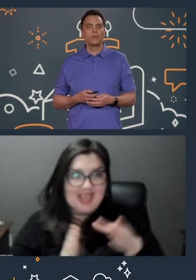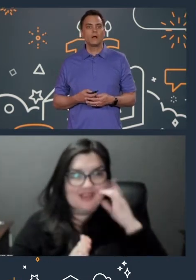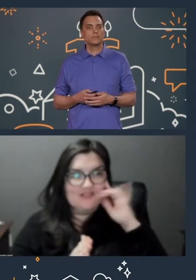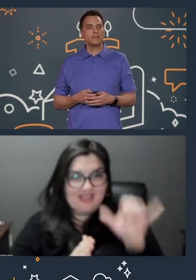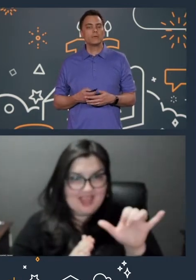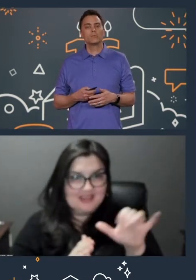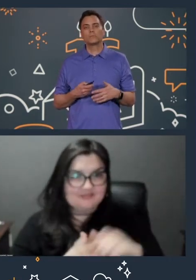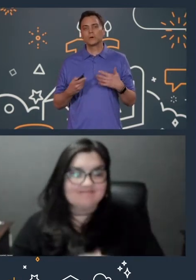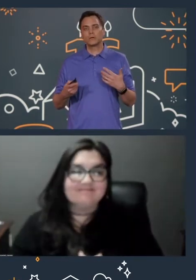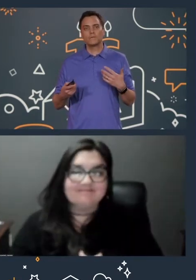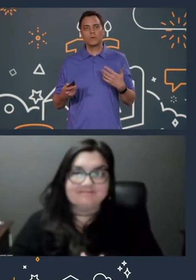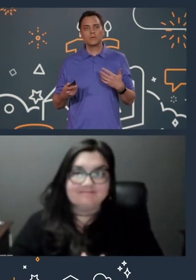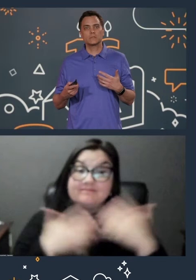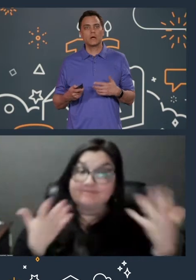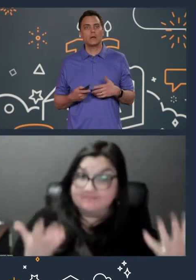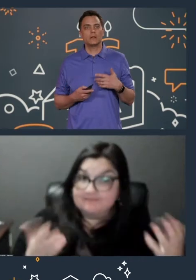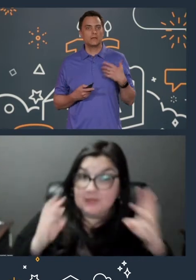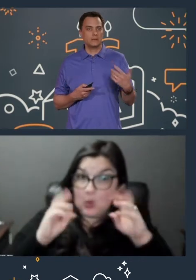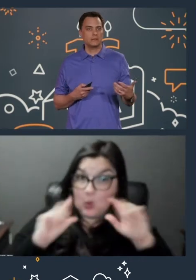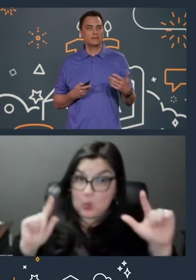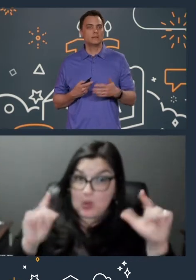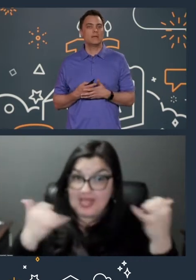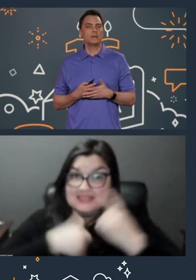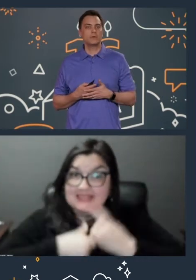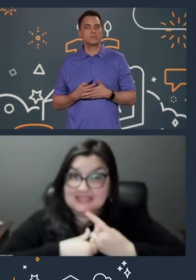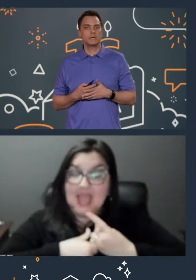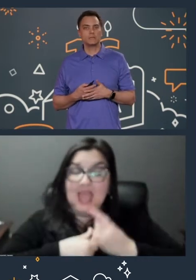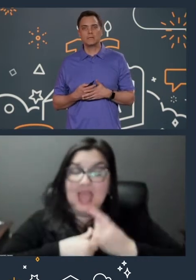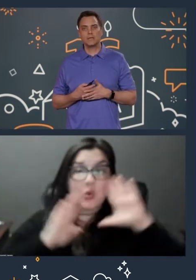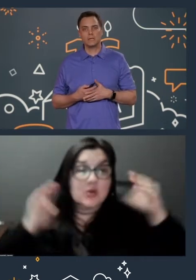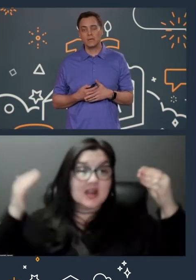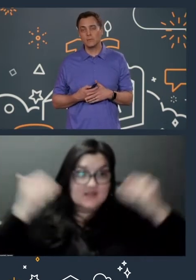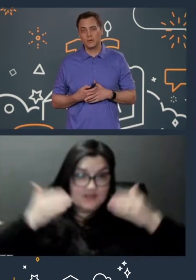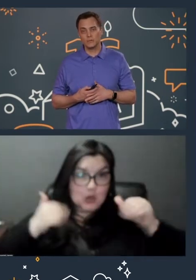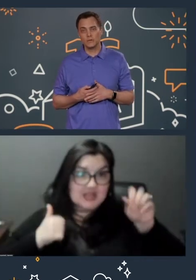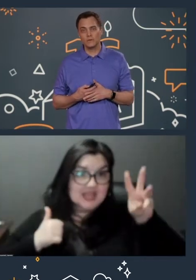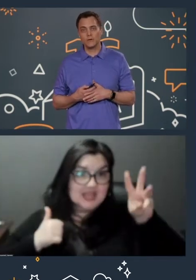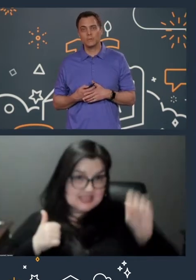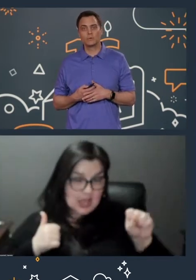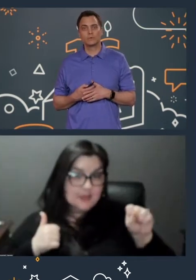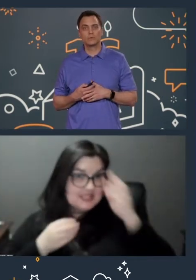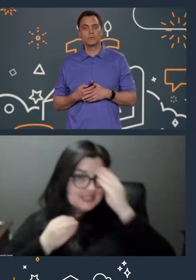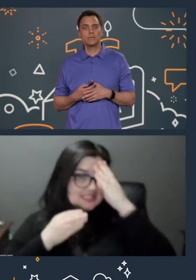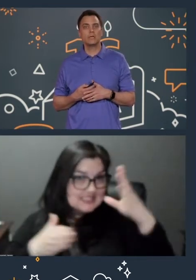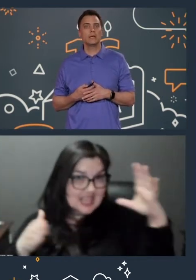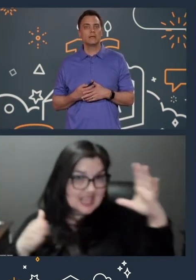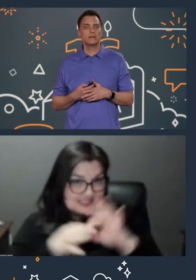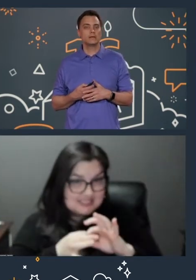Well, today, we're gonna focus on AWS DataSync and the AWS Snow Family, which are really there